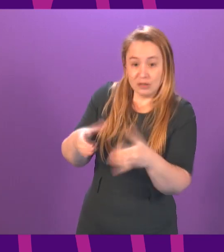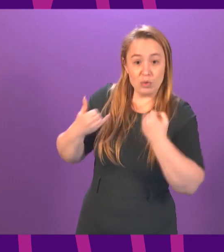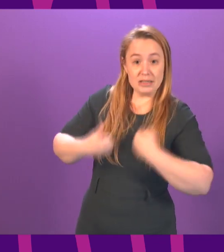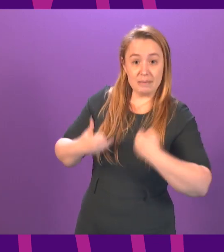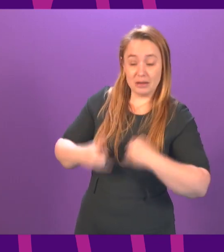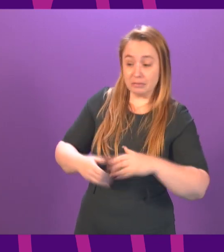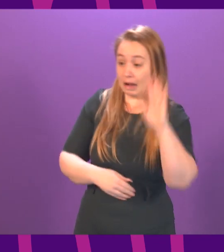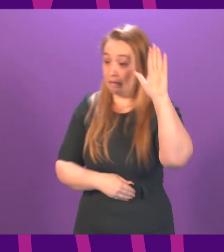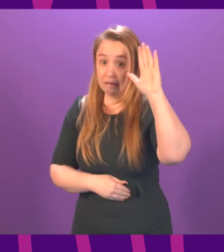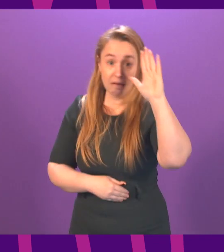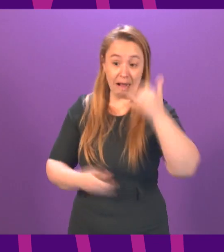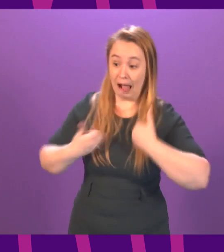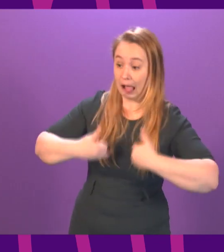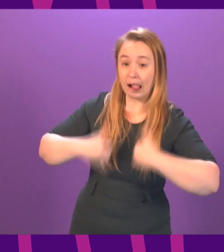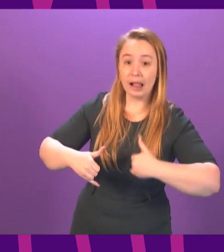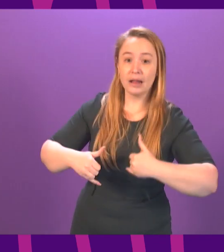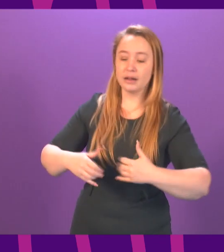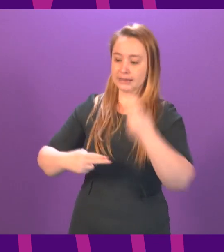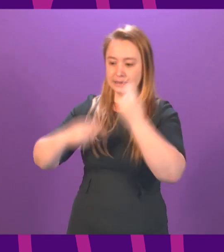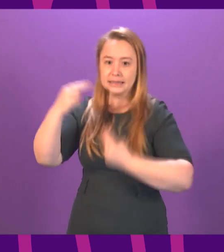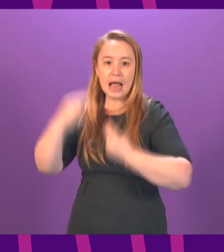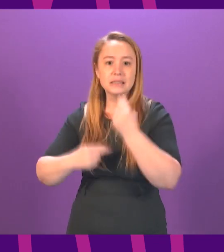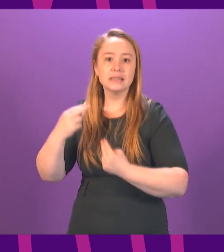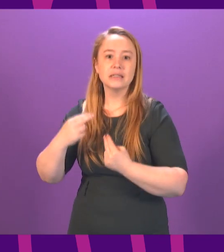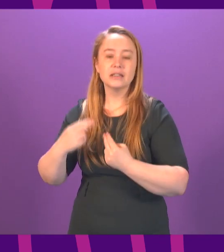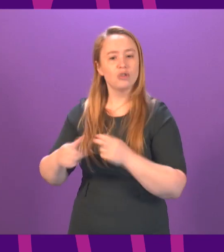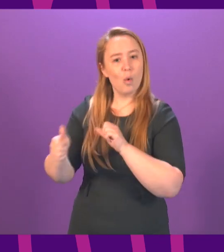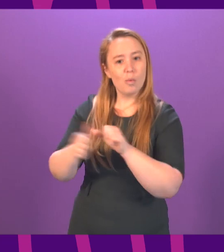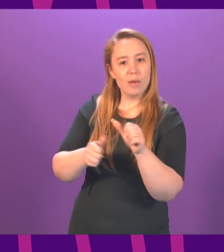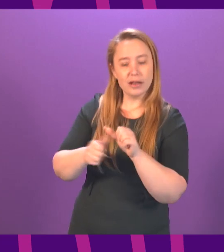forward for testing. That means that we are succeeding in starting to suppress